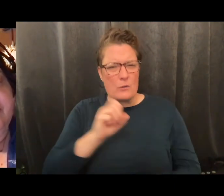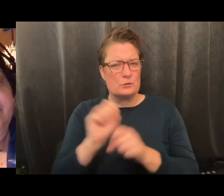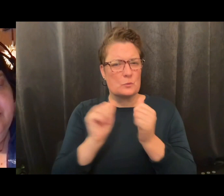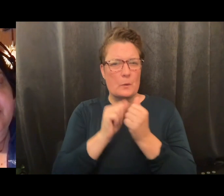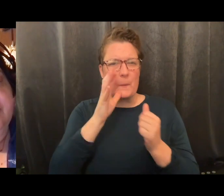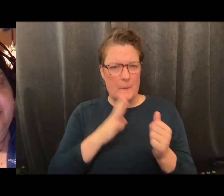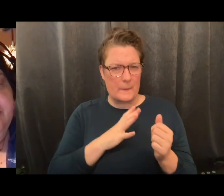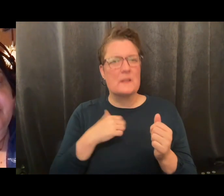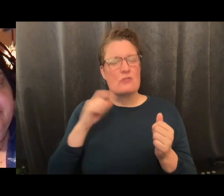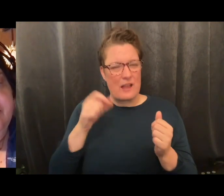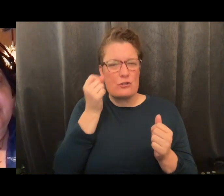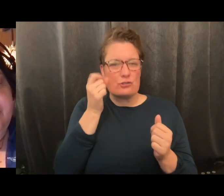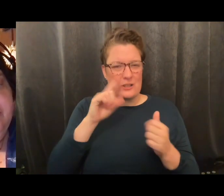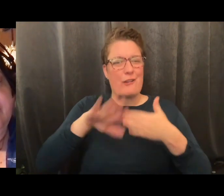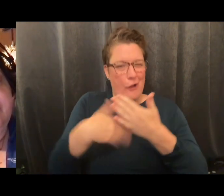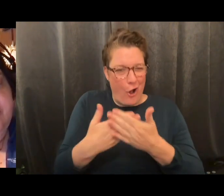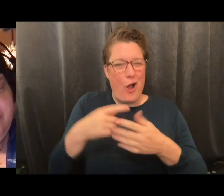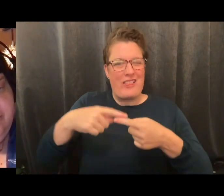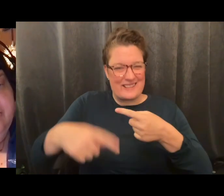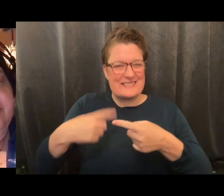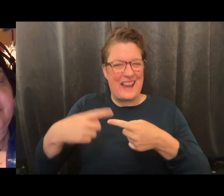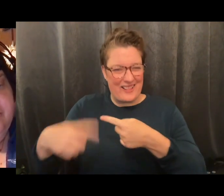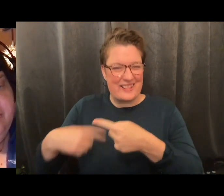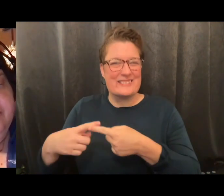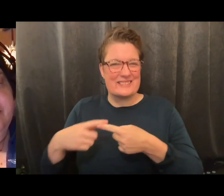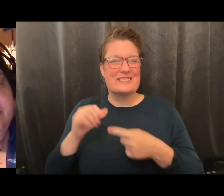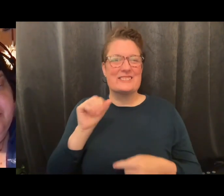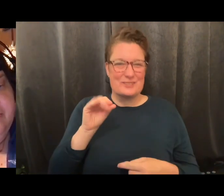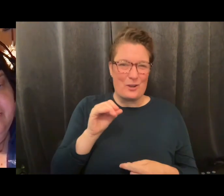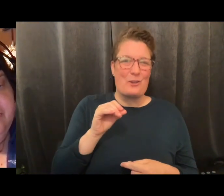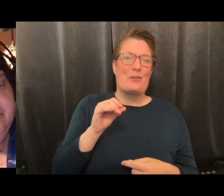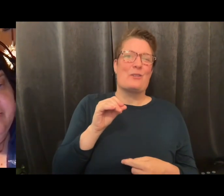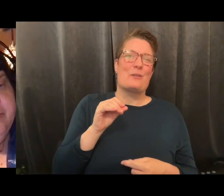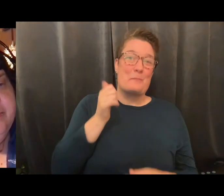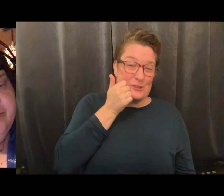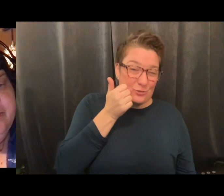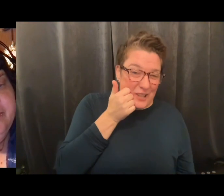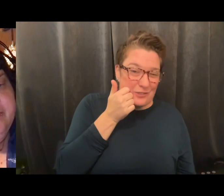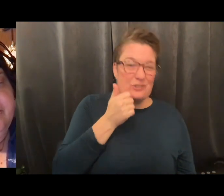it was also, um, menstruation, motherhood, menopause, crone.